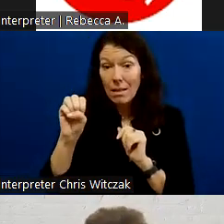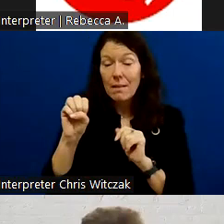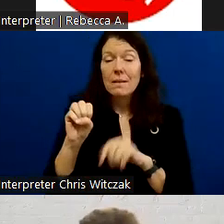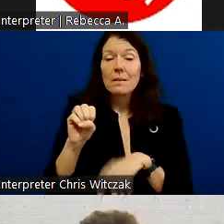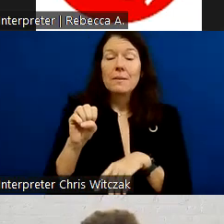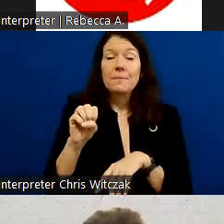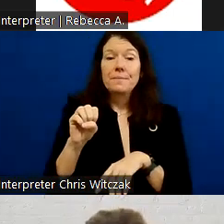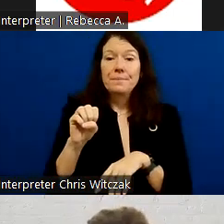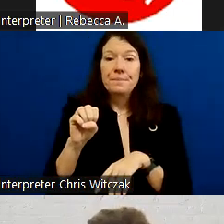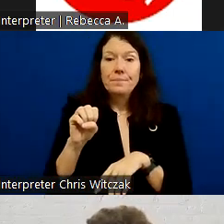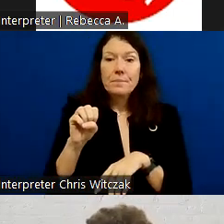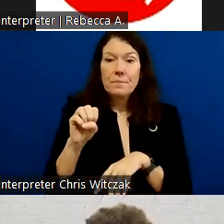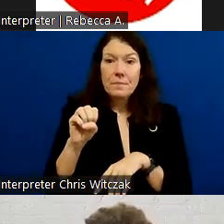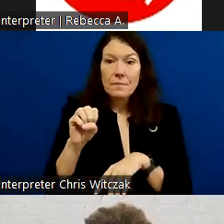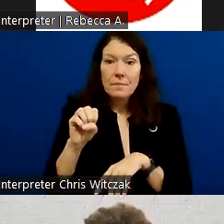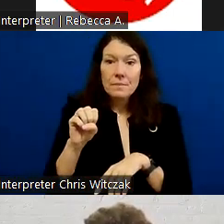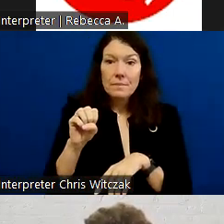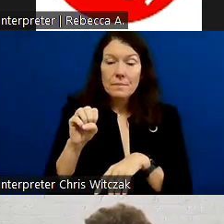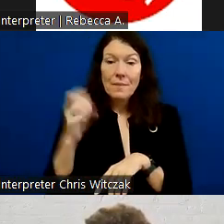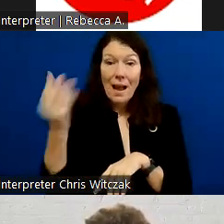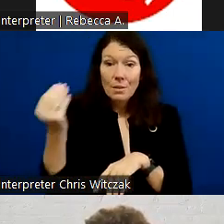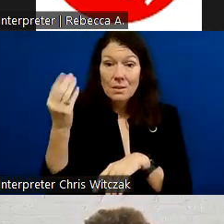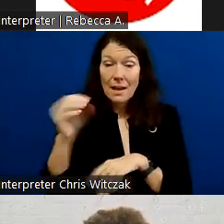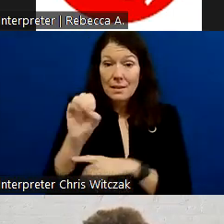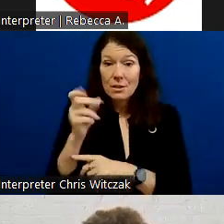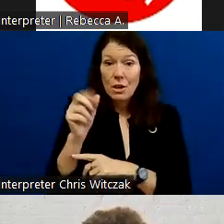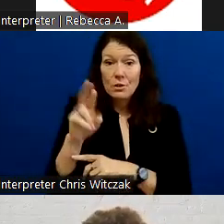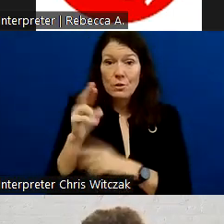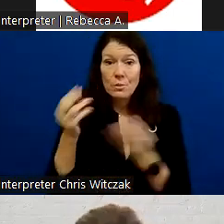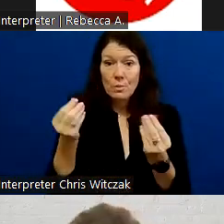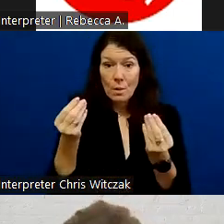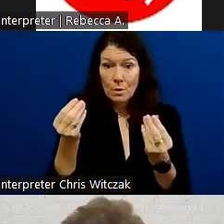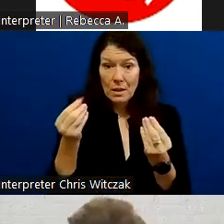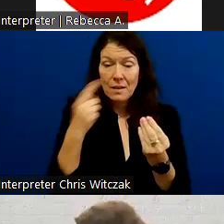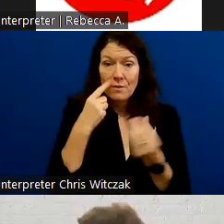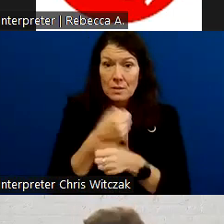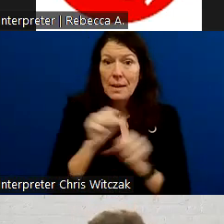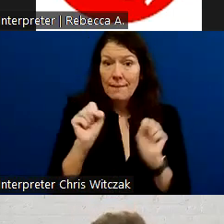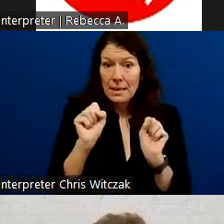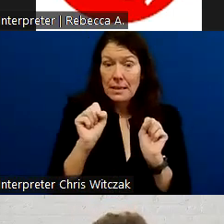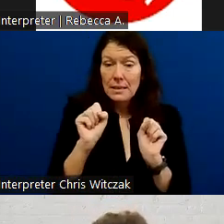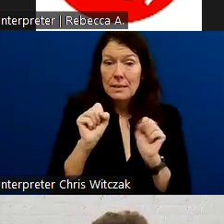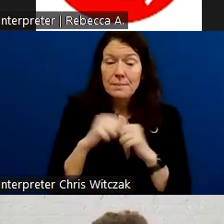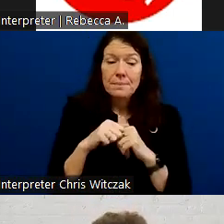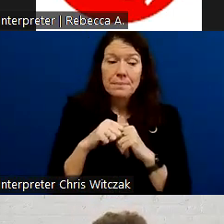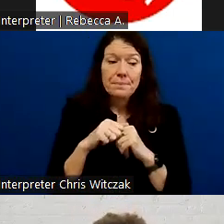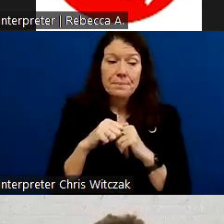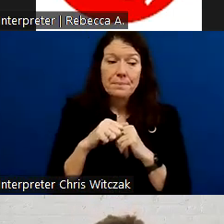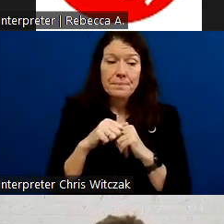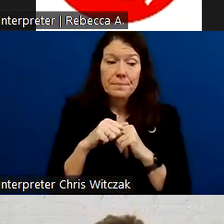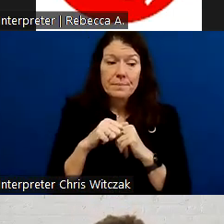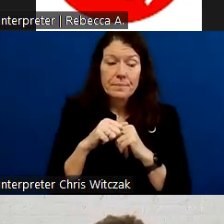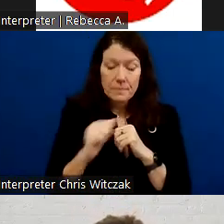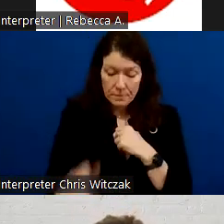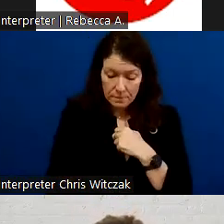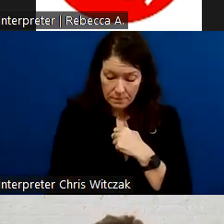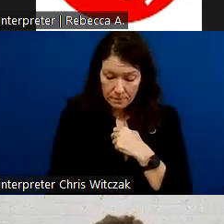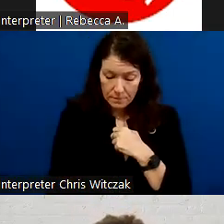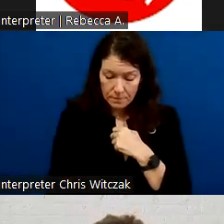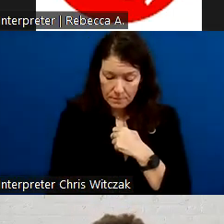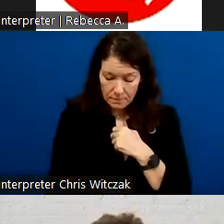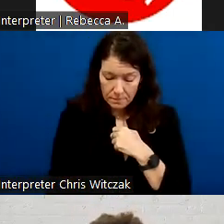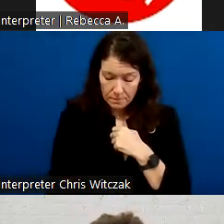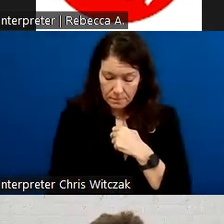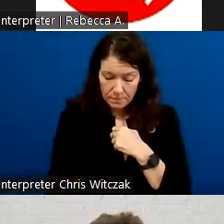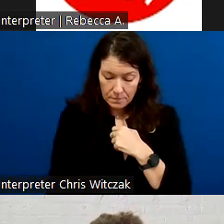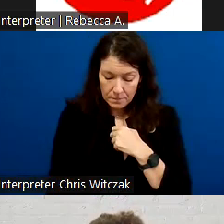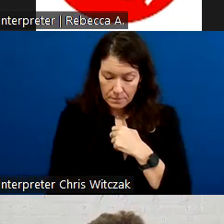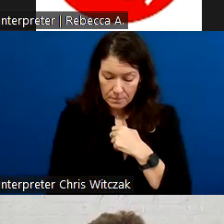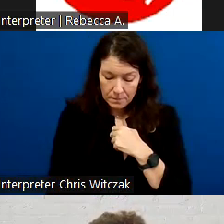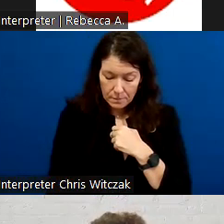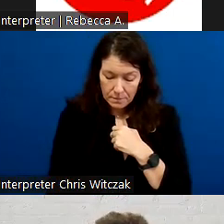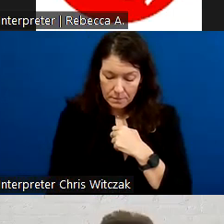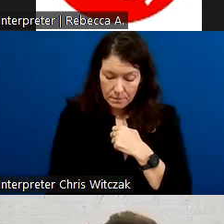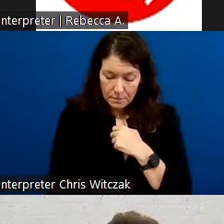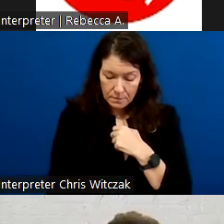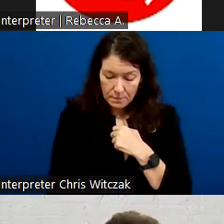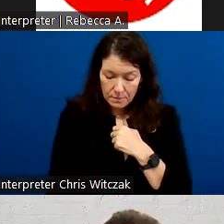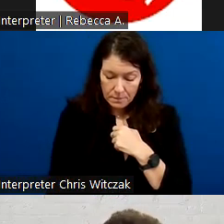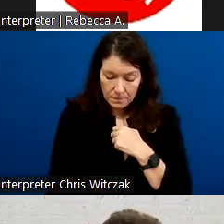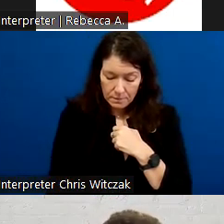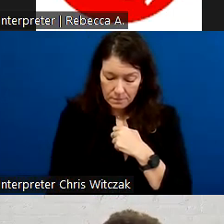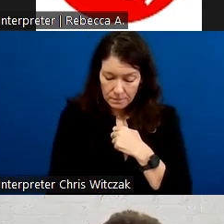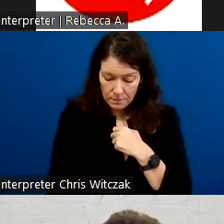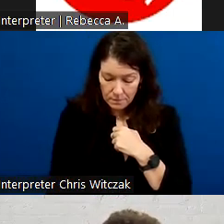um the shelter for safe and easier disposal um education also includes connecting um your